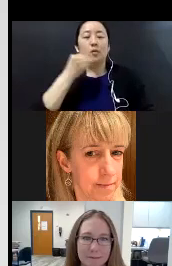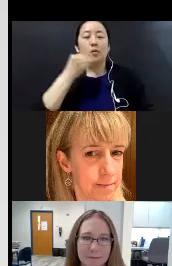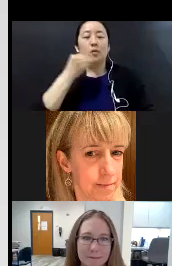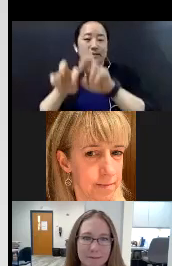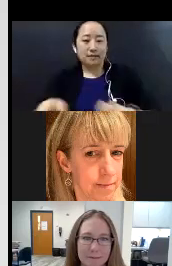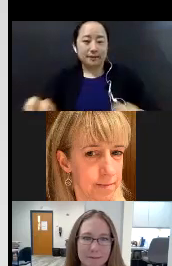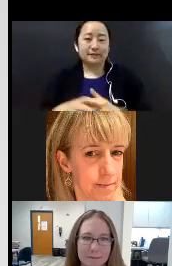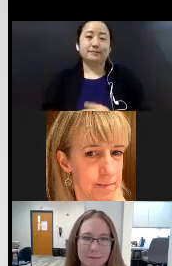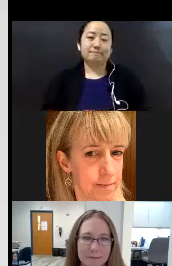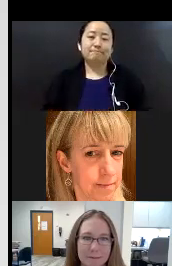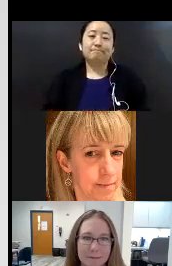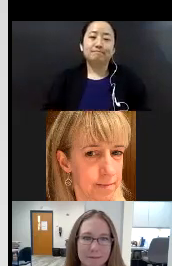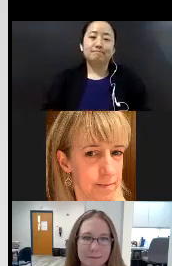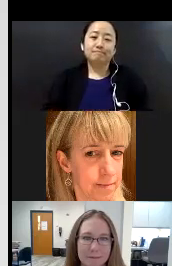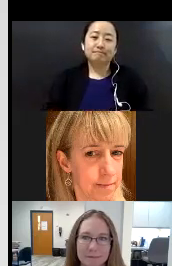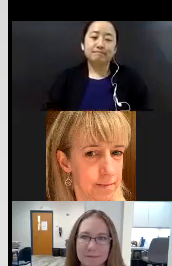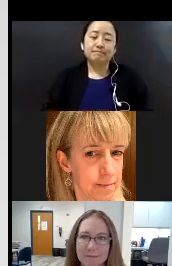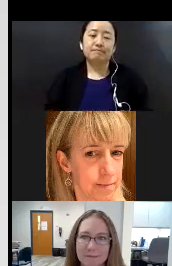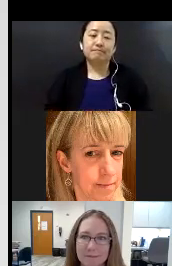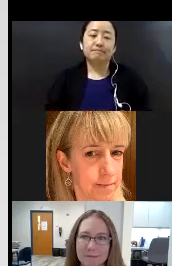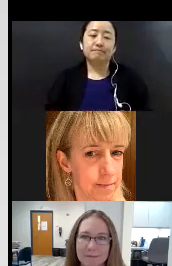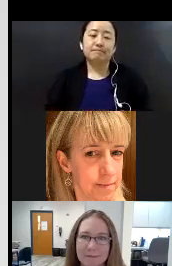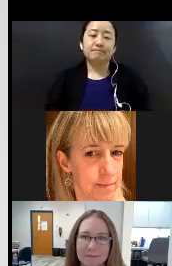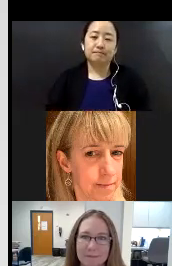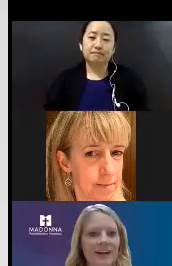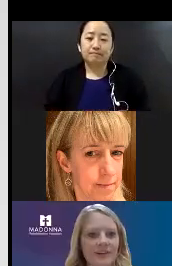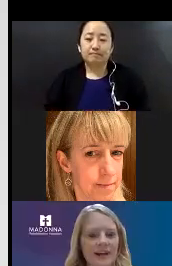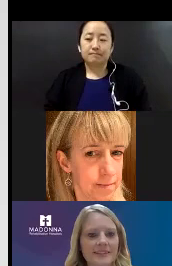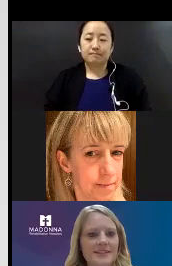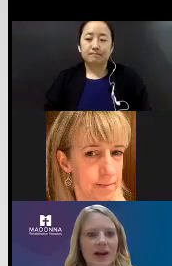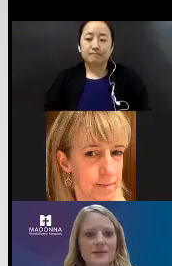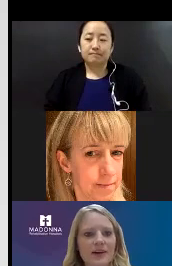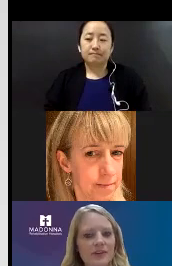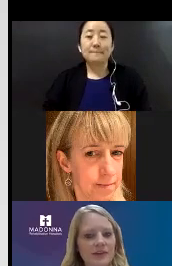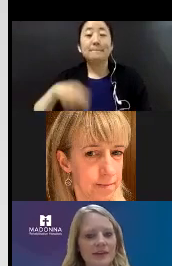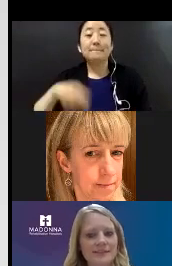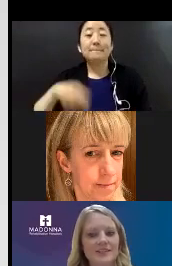ASSESSMENTS HERE. Emily Rumery: AS WE GO THROUGH THE PRESENTATION,